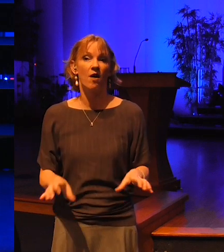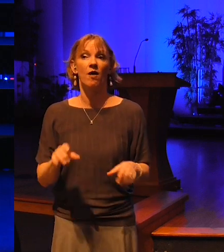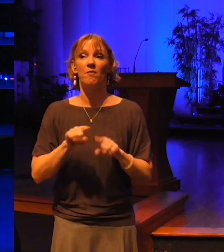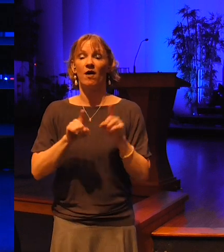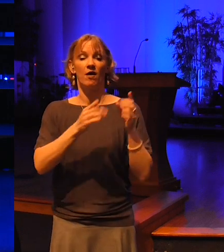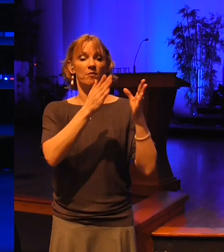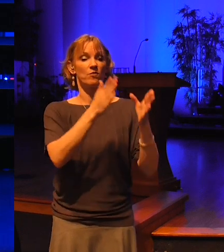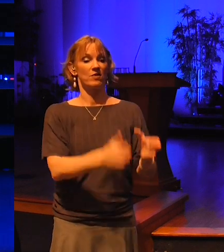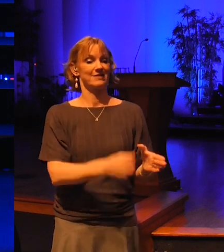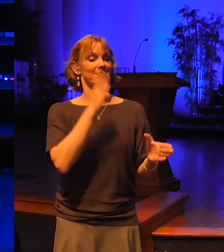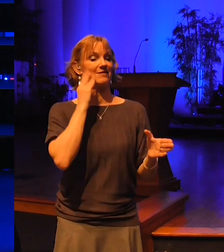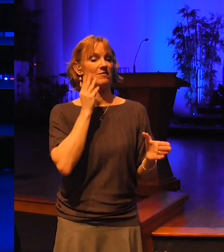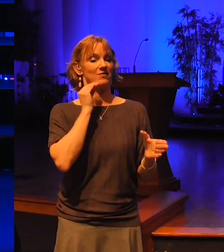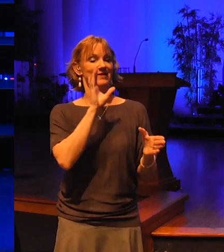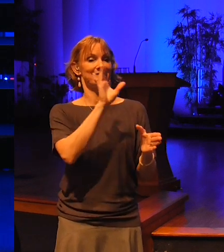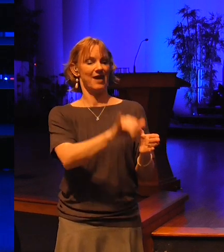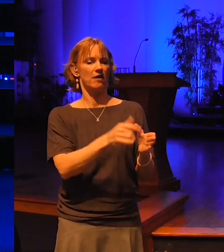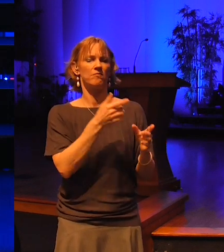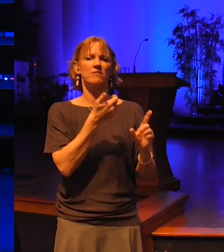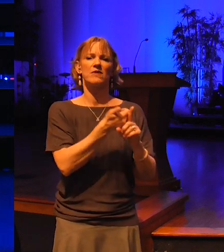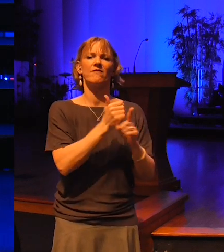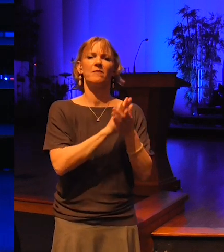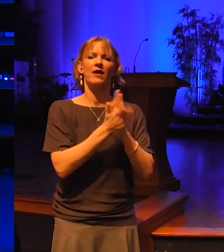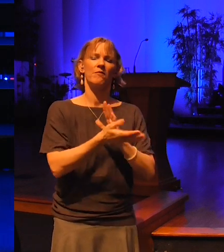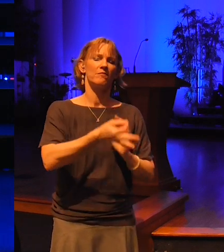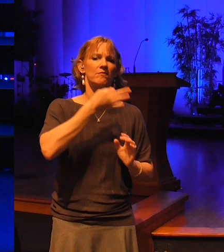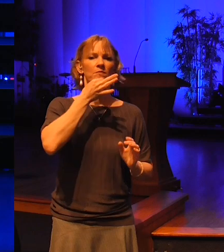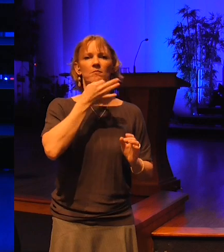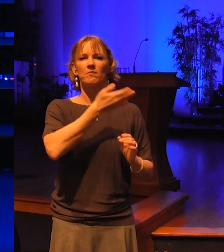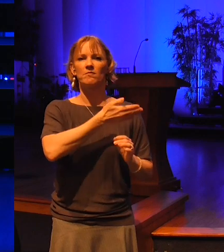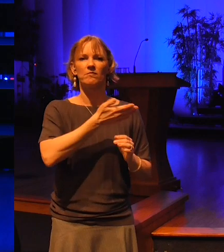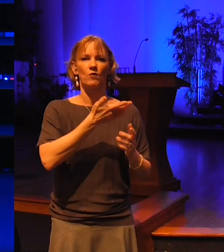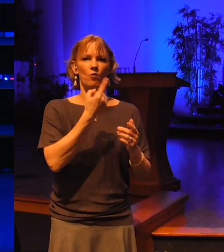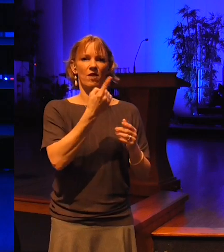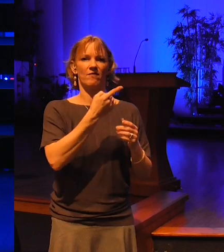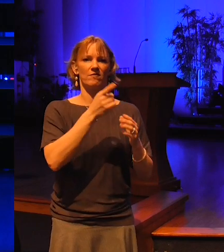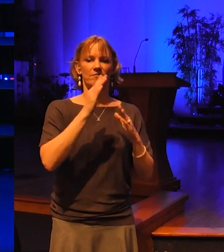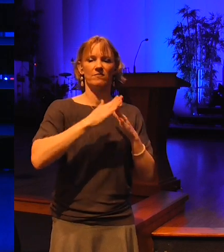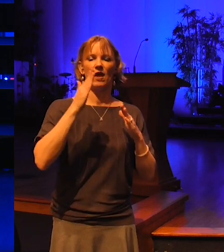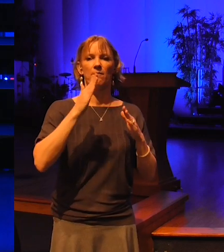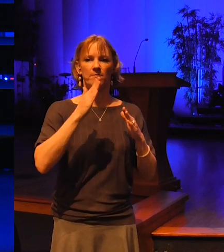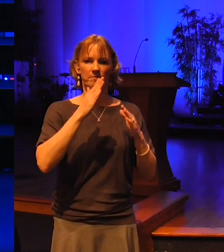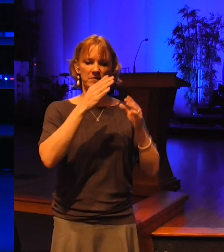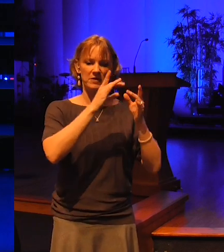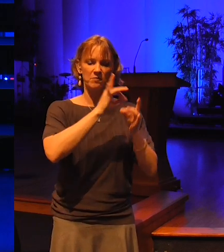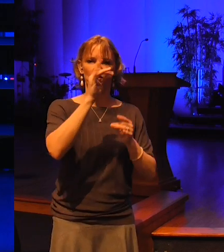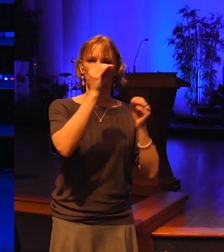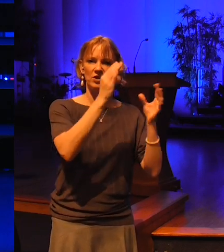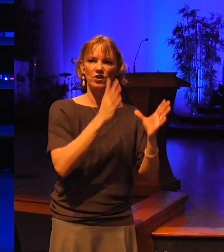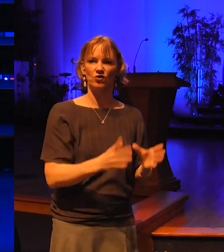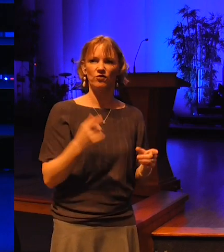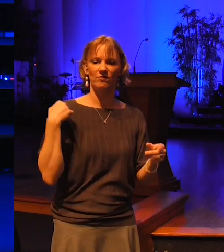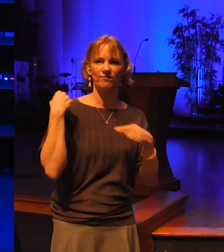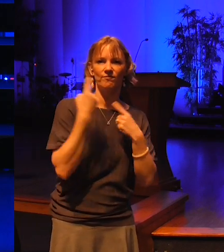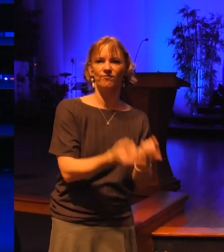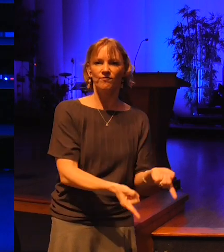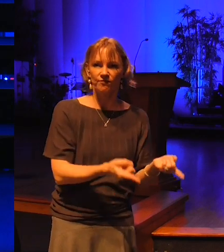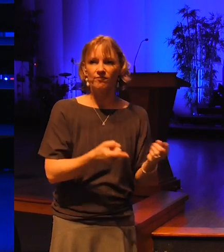greatest spiritual teacher who ever lived says something about you and your resilience and in